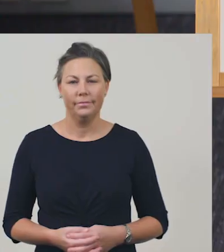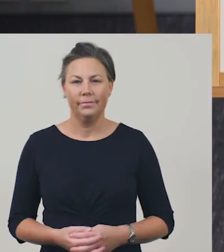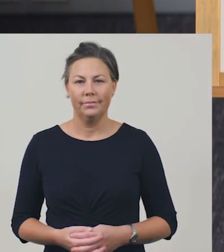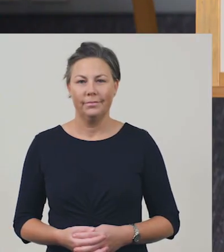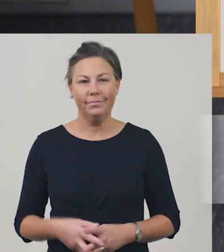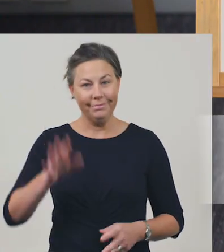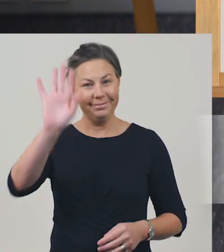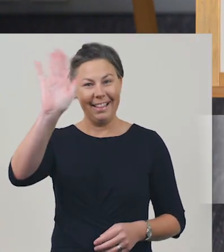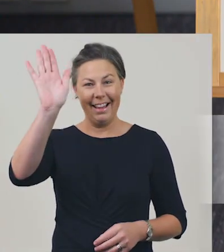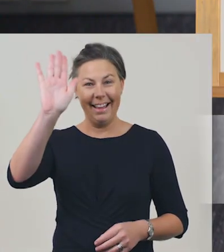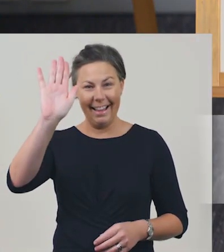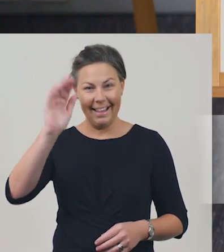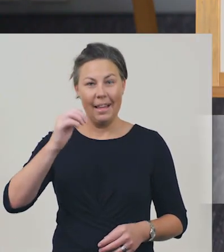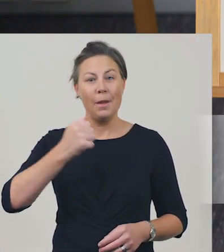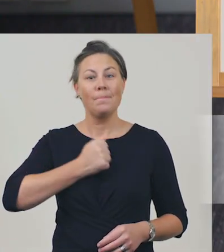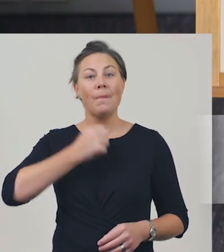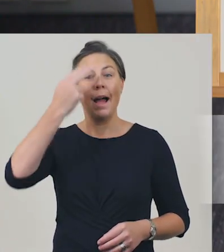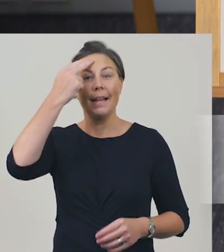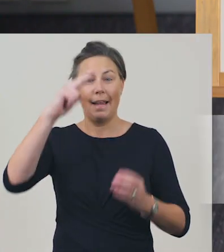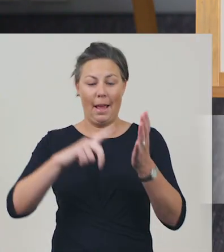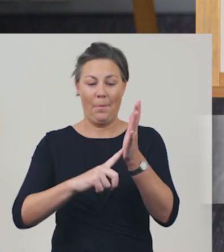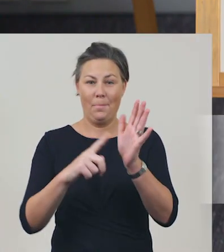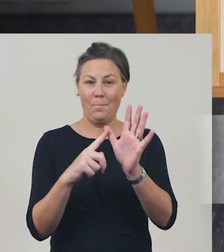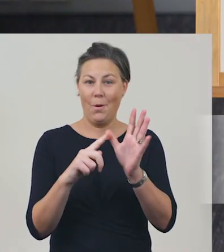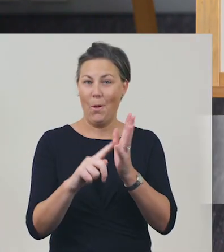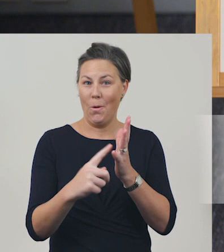Hi, everyone. I'm Laura. Today we’re going to look at a story.